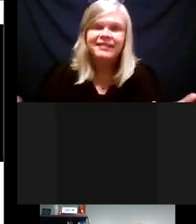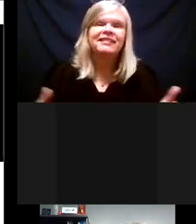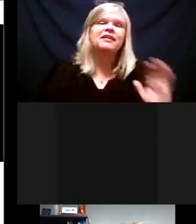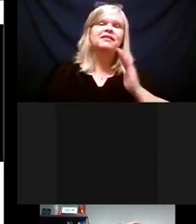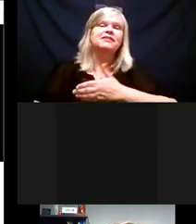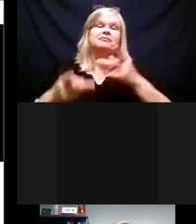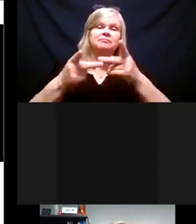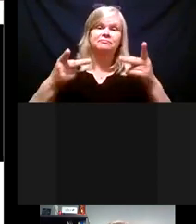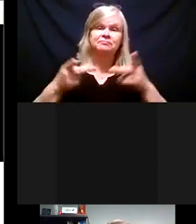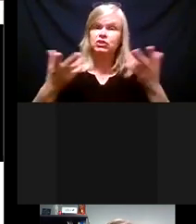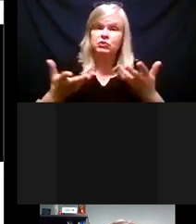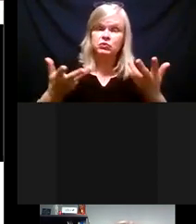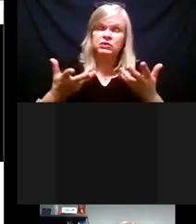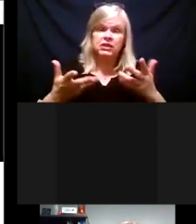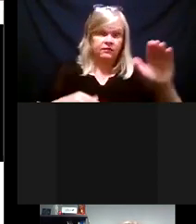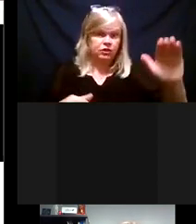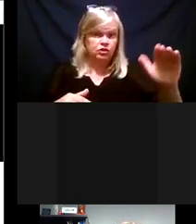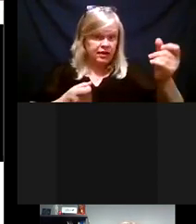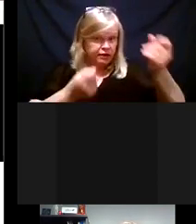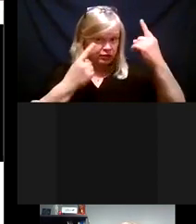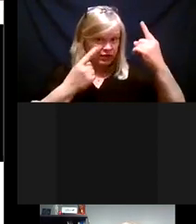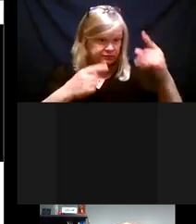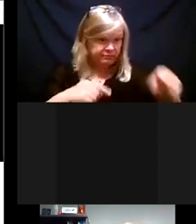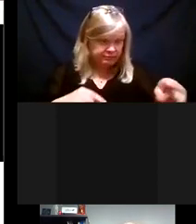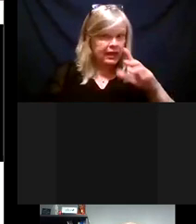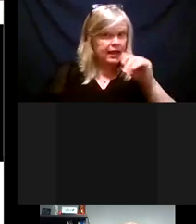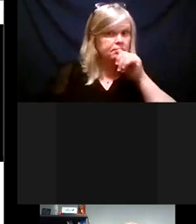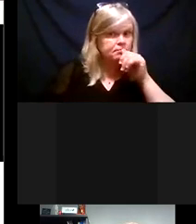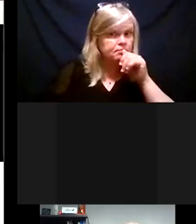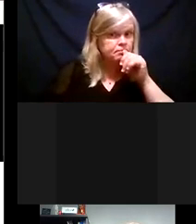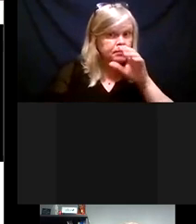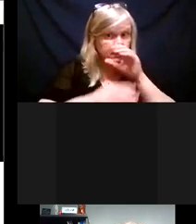THE CHILD IS ABLE TO UNDERSTAND CONFIDENTIALITY AND, YOU KNOW,